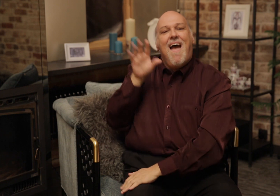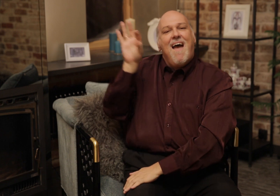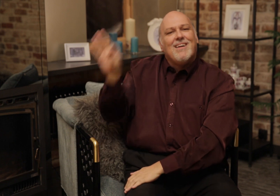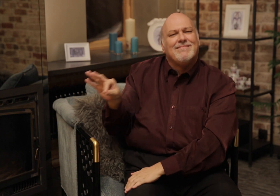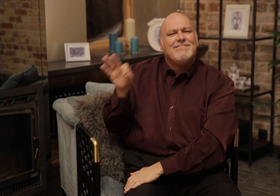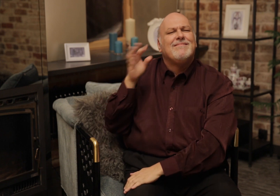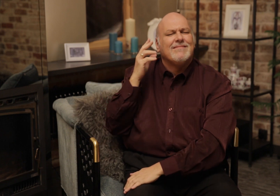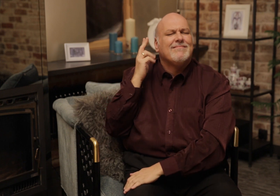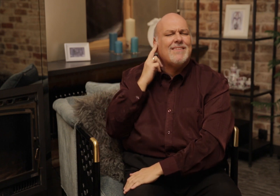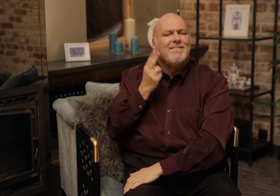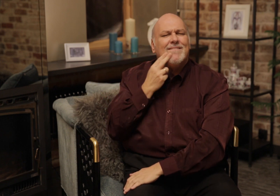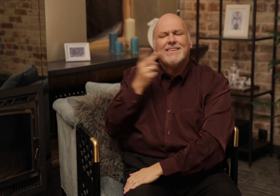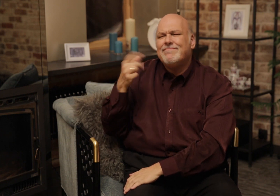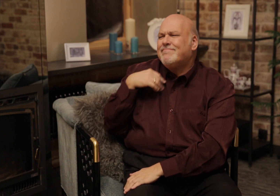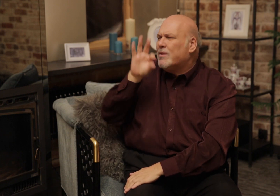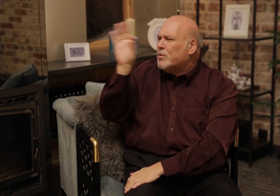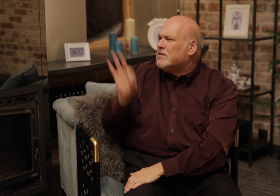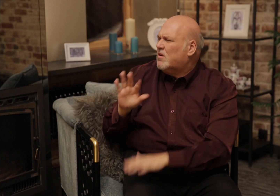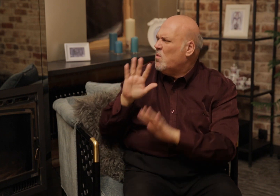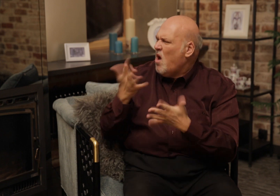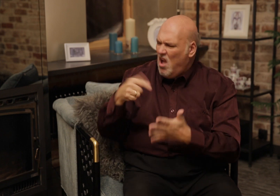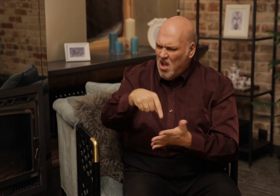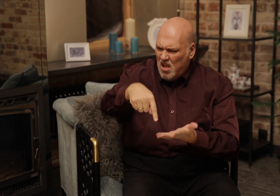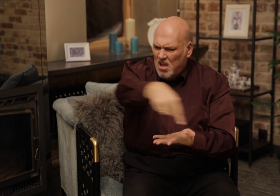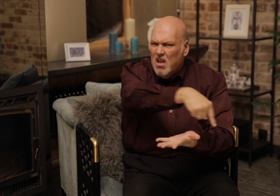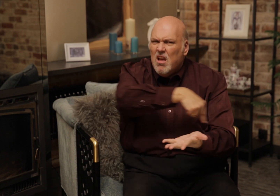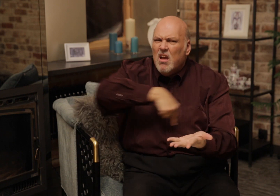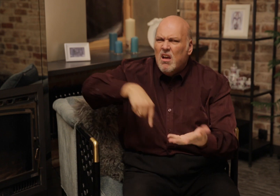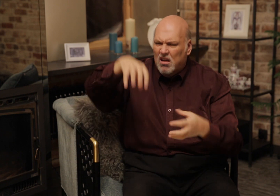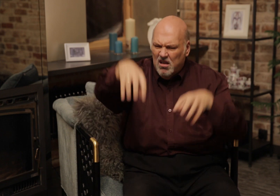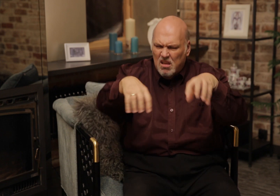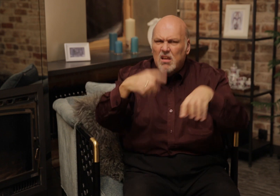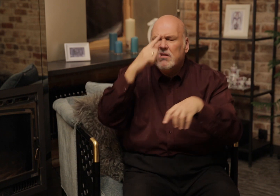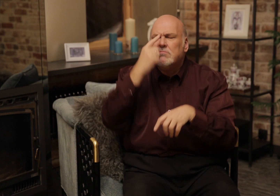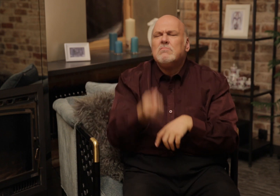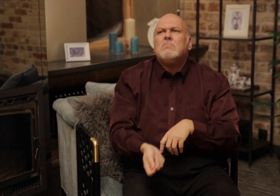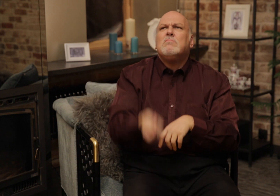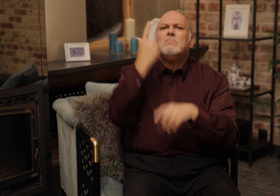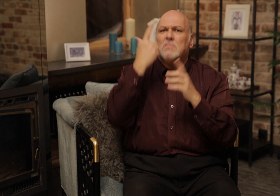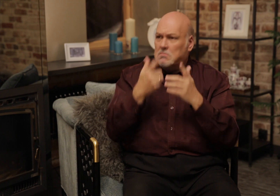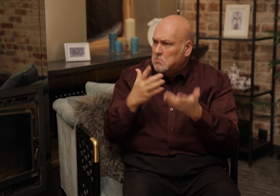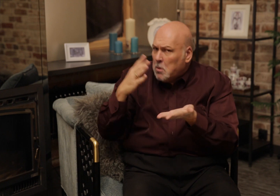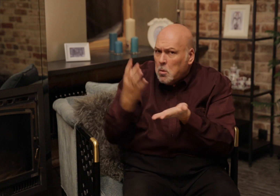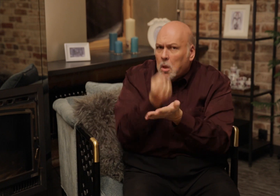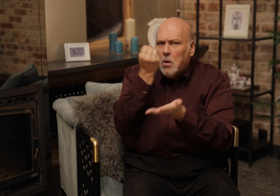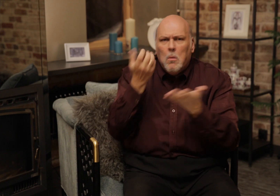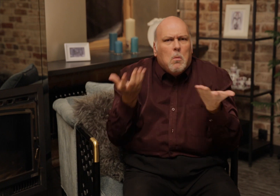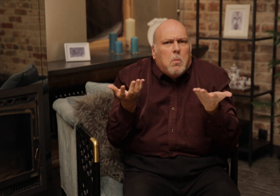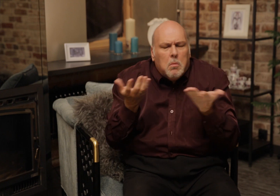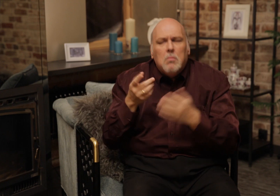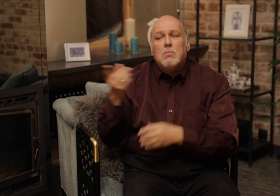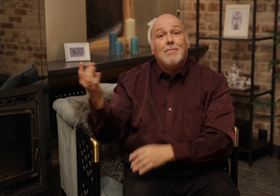I asked a deaf person what the “Zero kilometer” signifies.